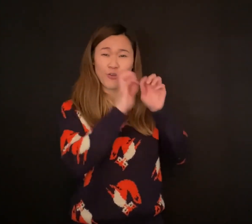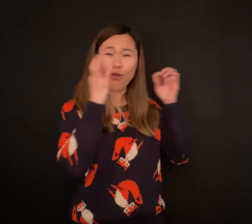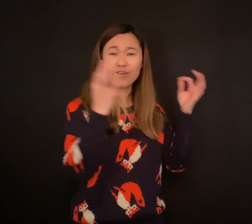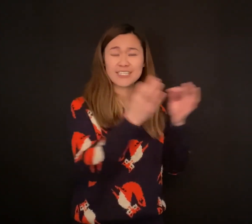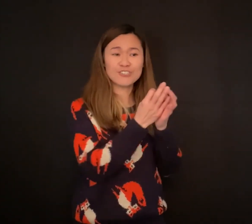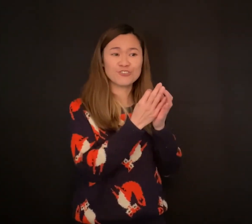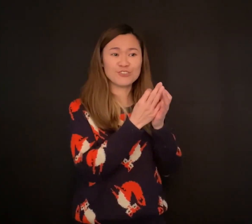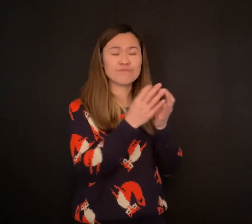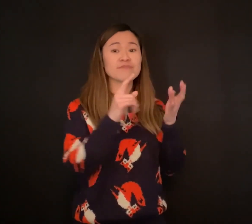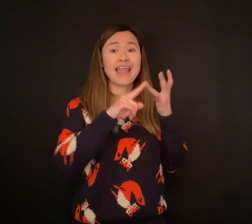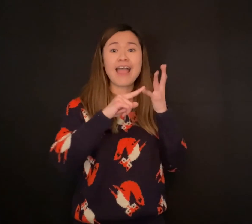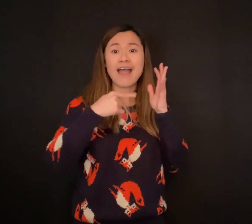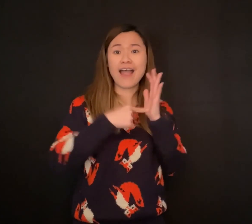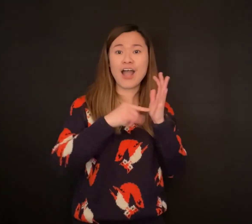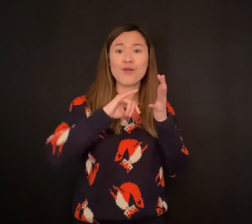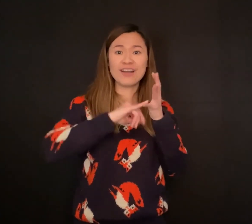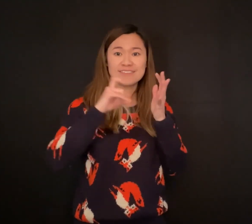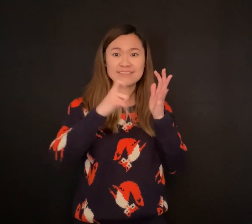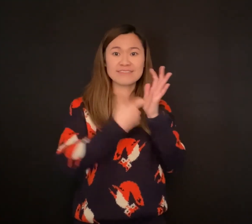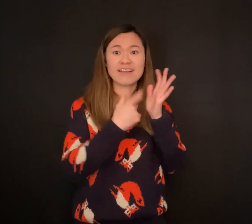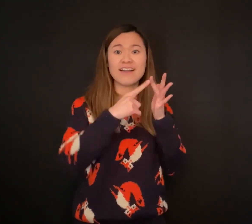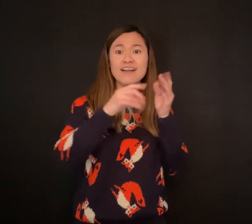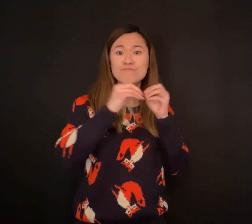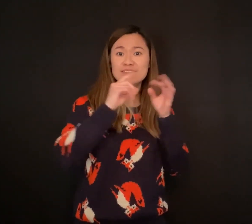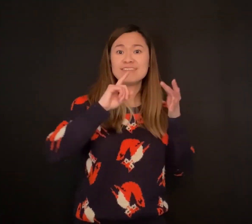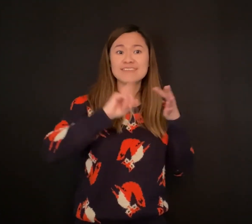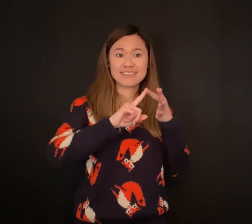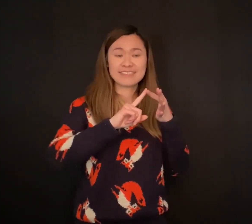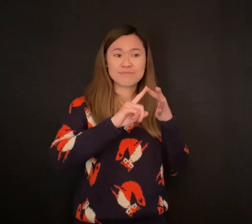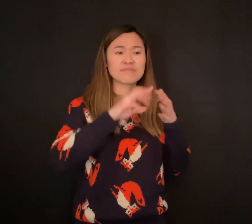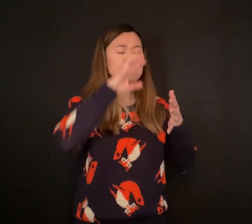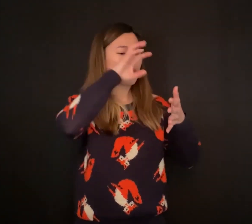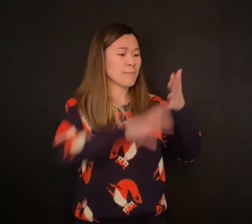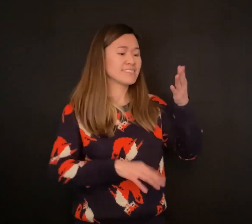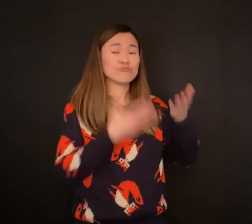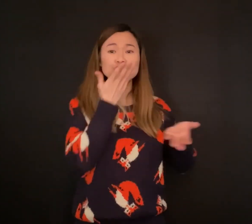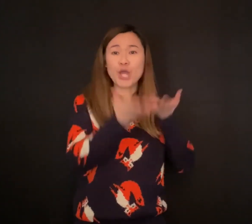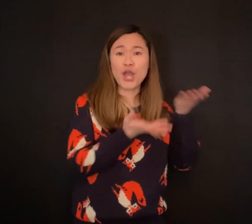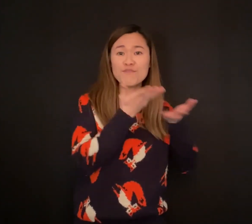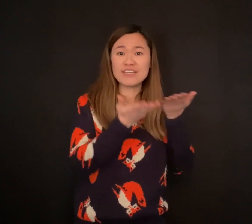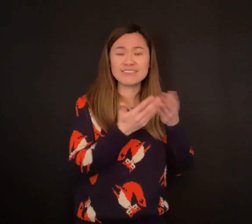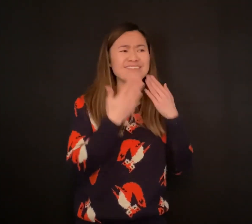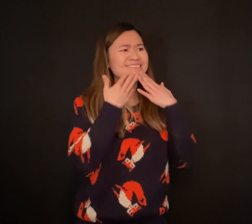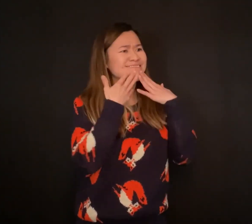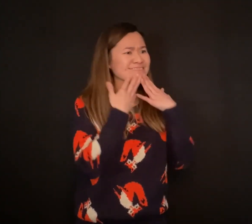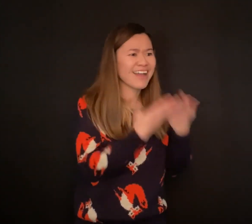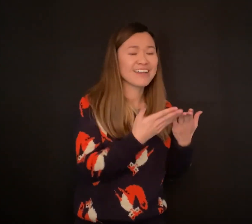And the organisation Outscribe, a transcript services, Thank you!